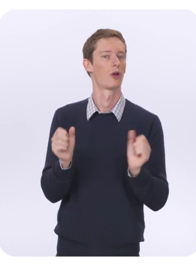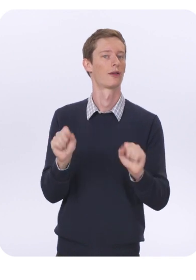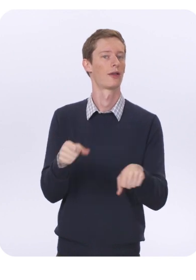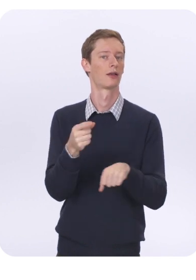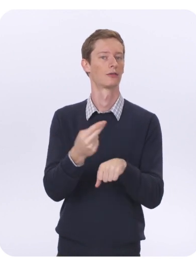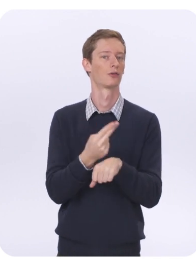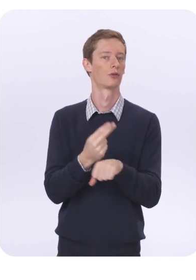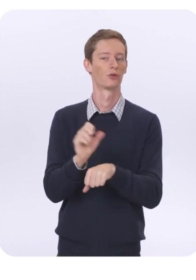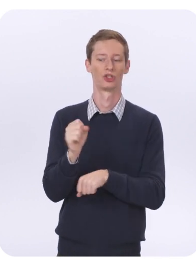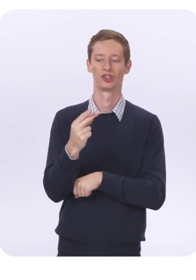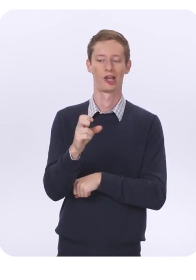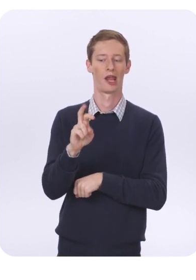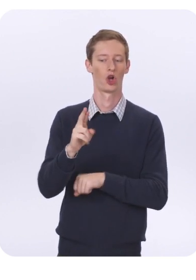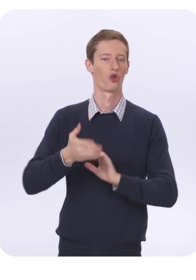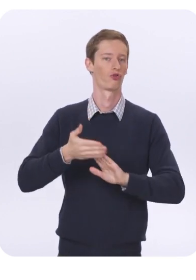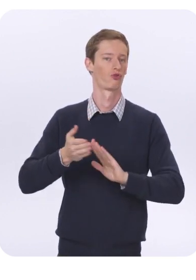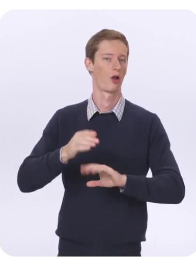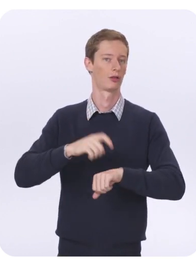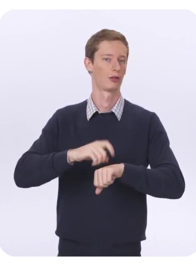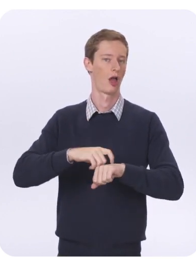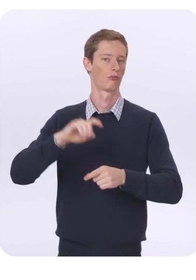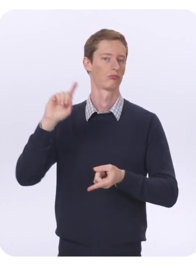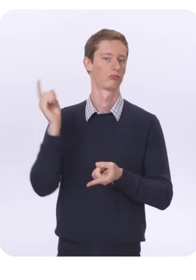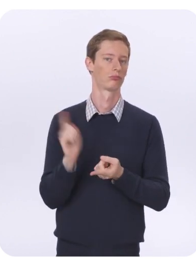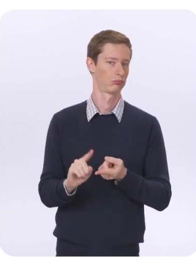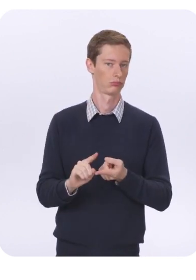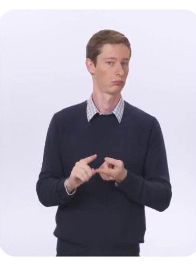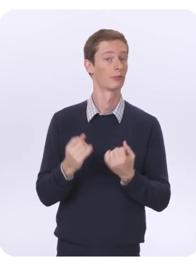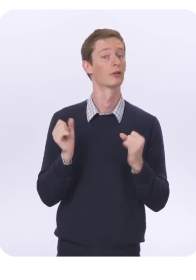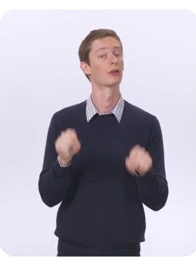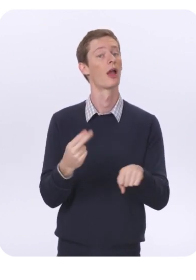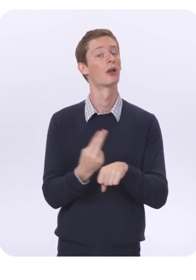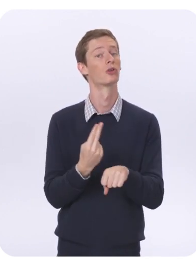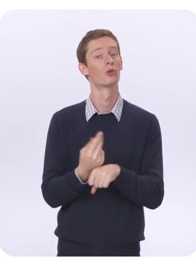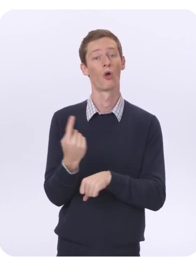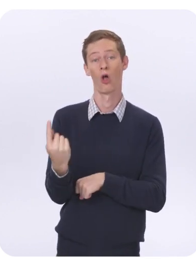It can be used standalone with one or multiple shaders